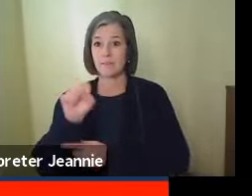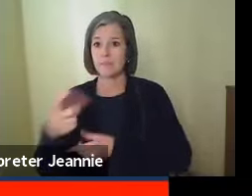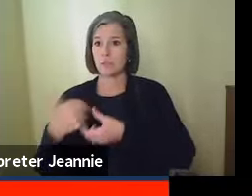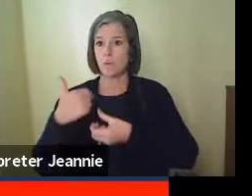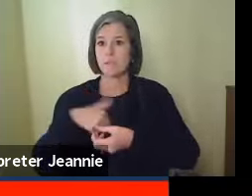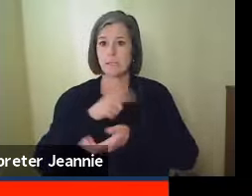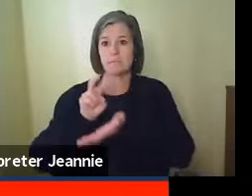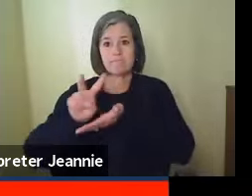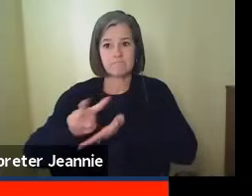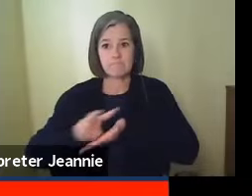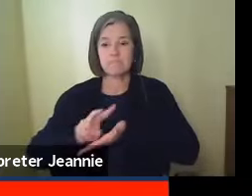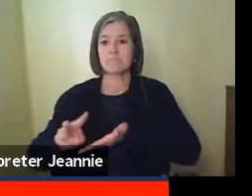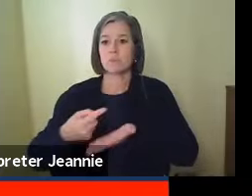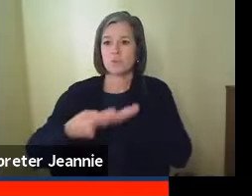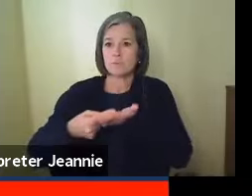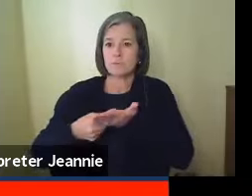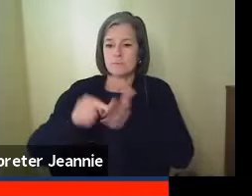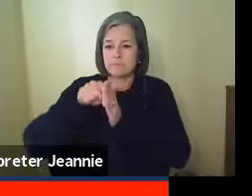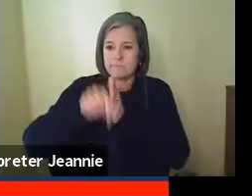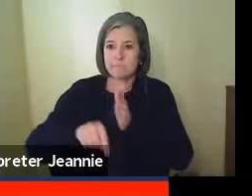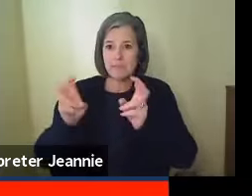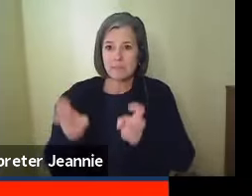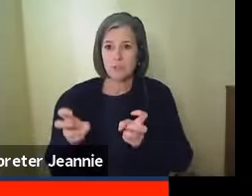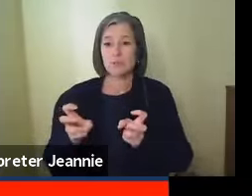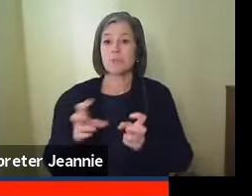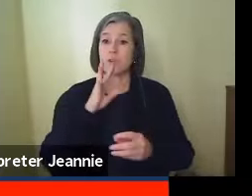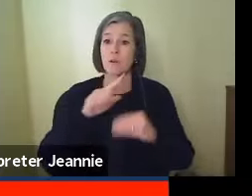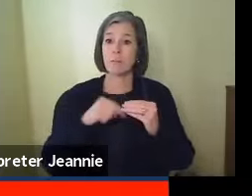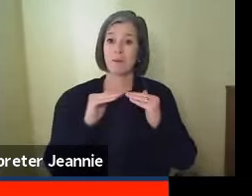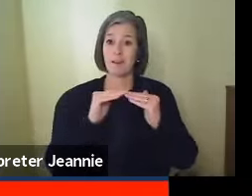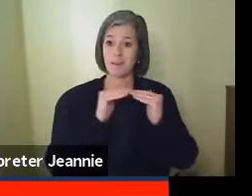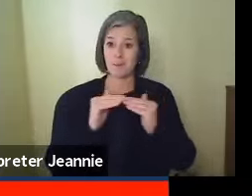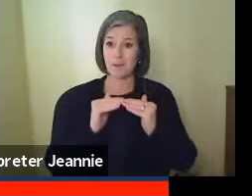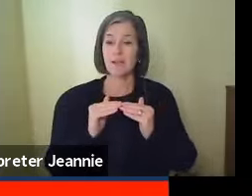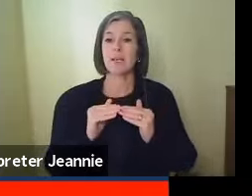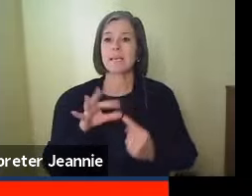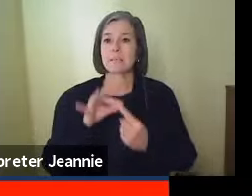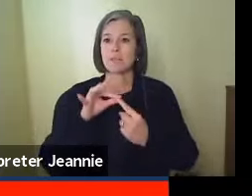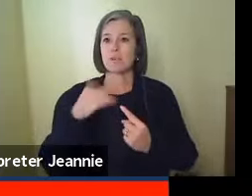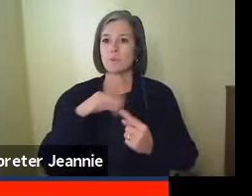through issues, especially around equity when it comes to getting vaccine out to people who are in